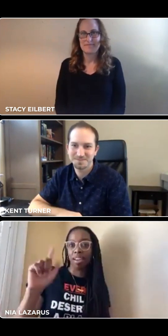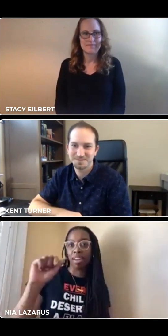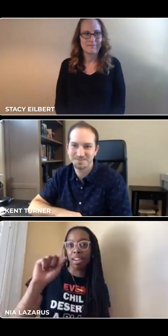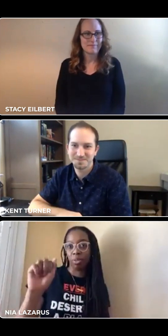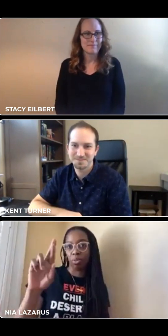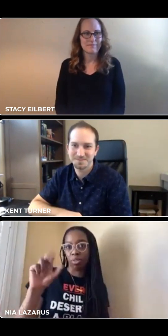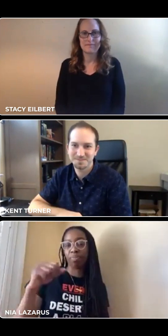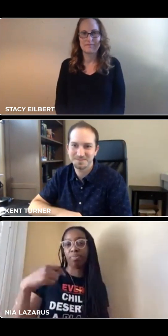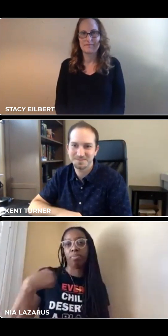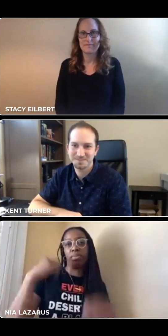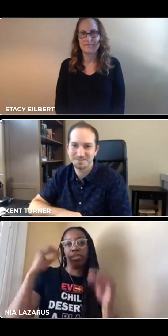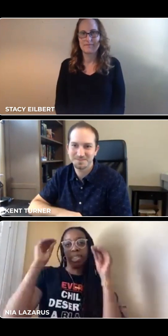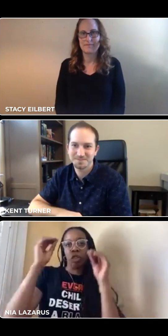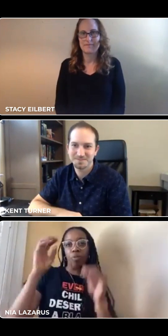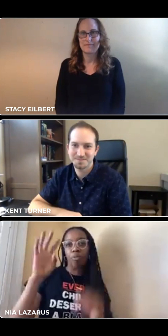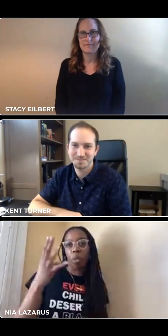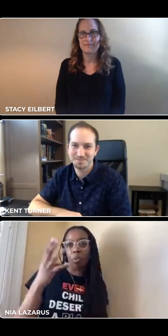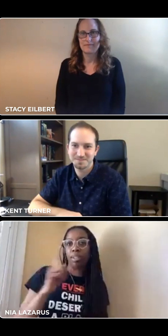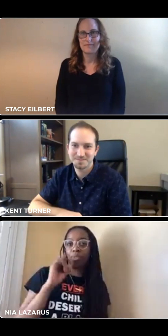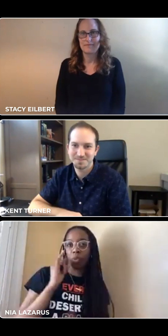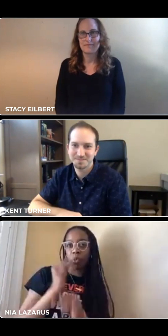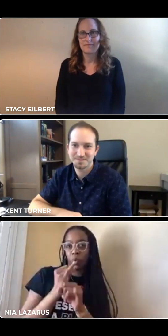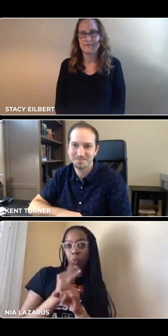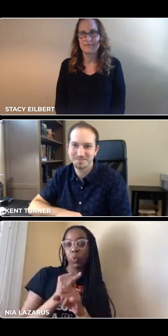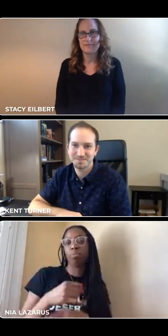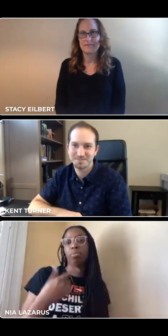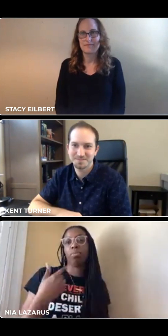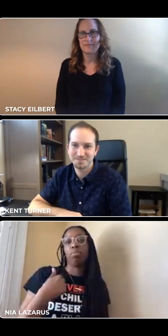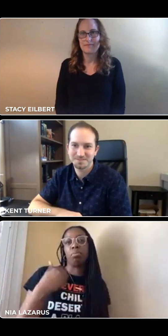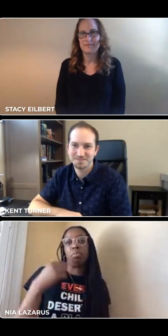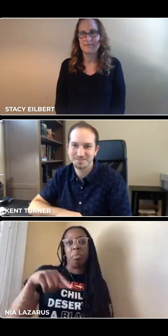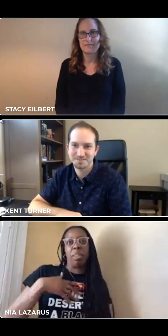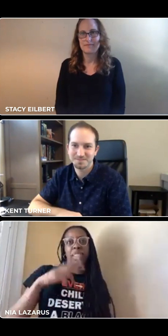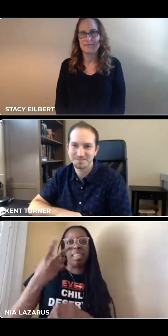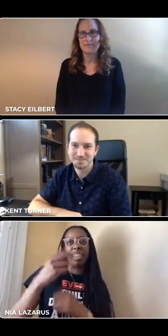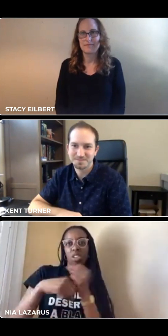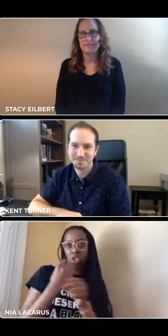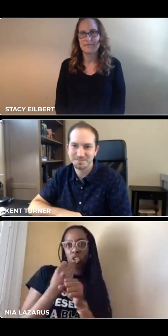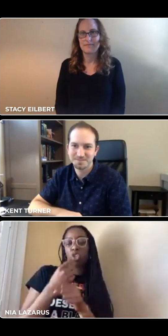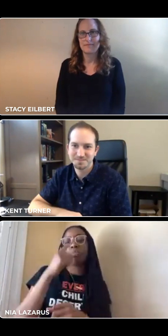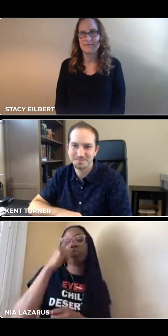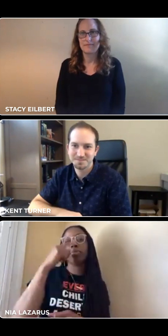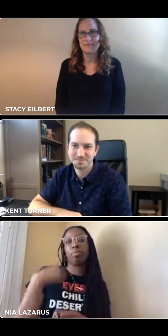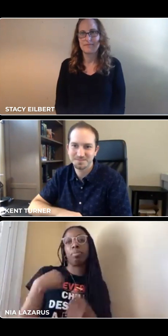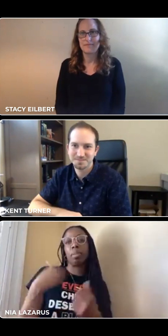Hi! I'm Nia Lazarus. I teach 4th grade at the deaf school. It's my second